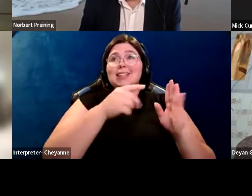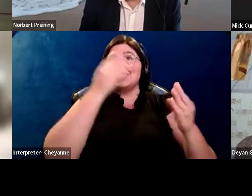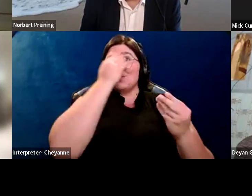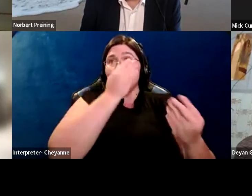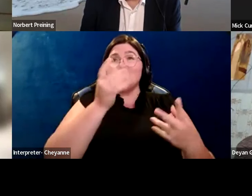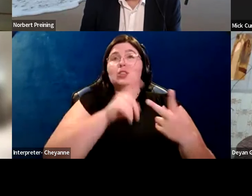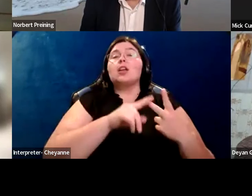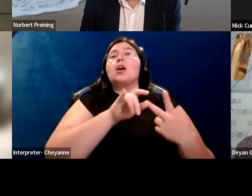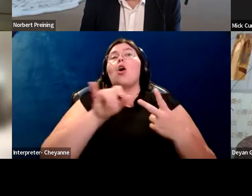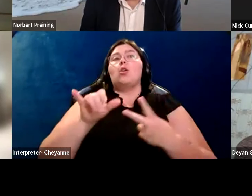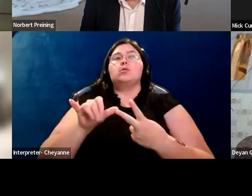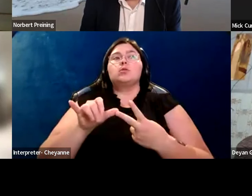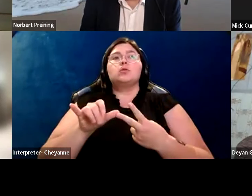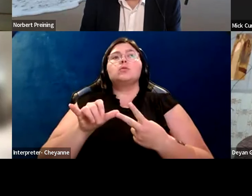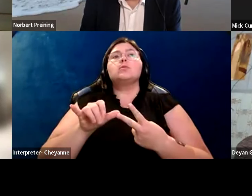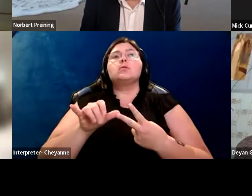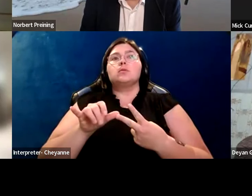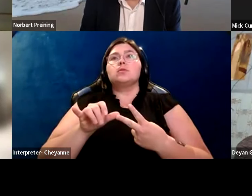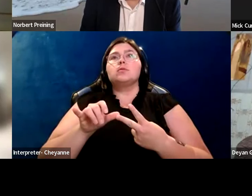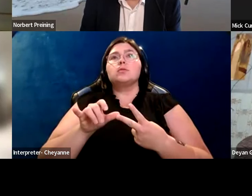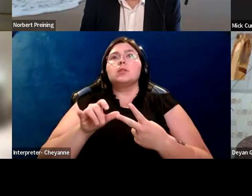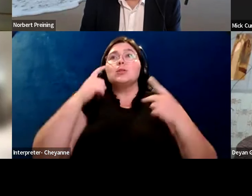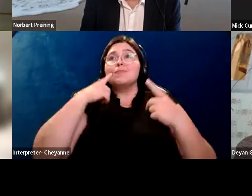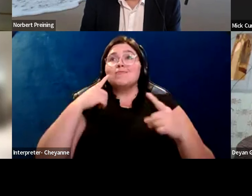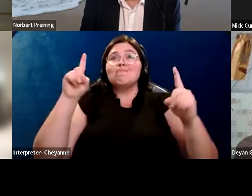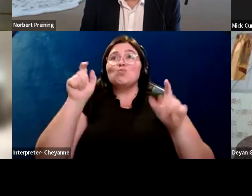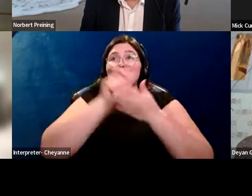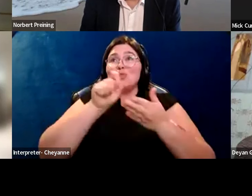but being able to efficiently write this information, too,